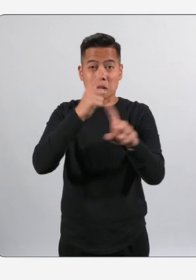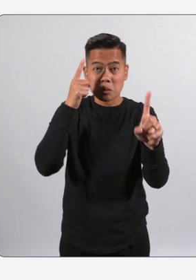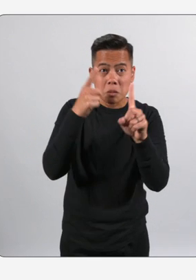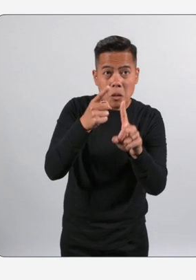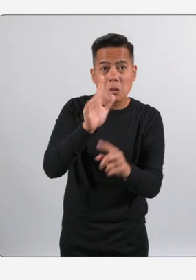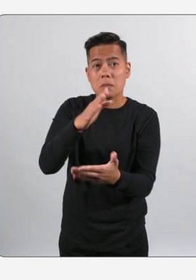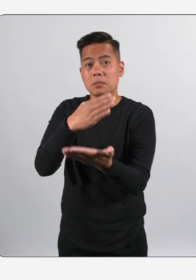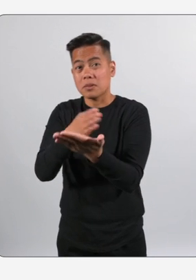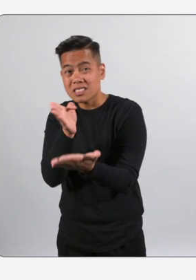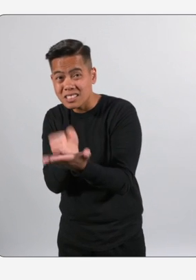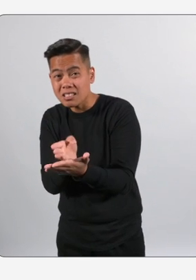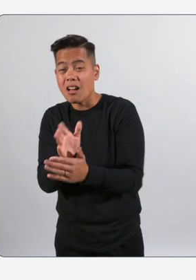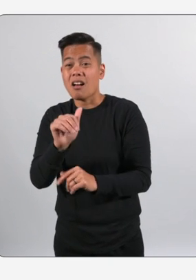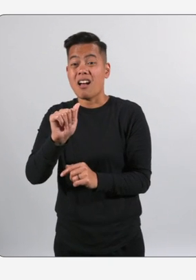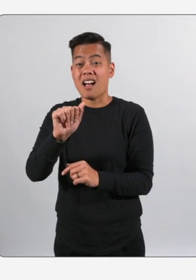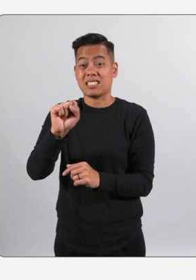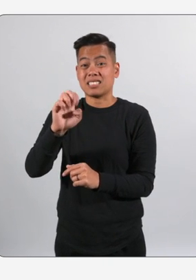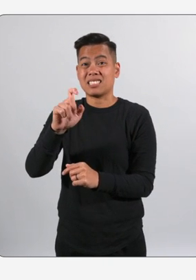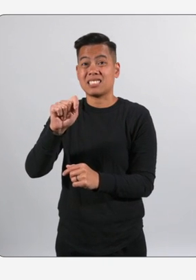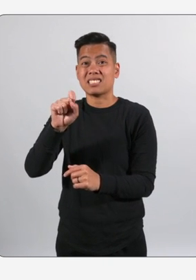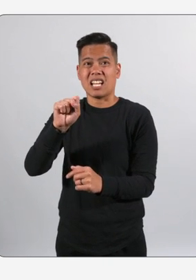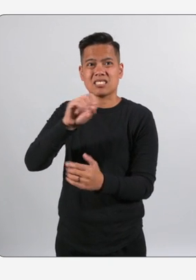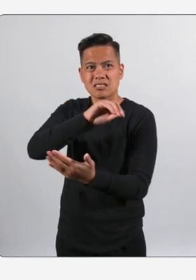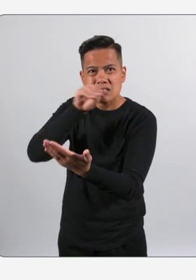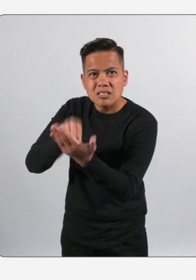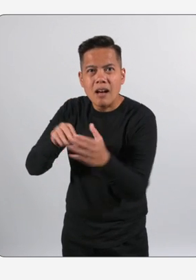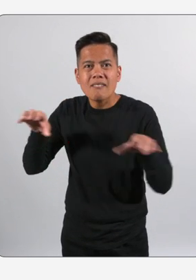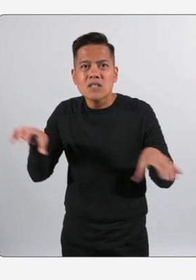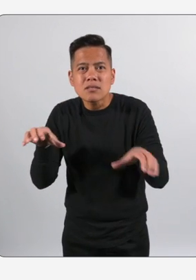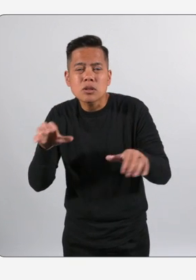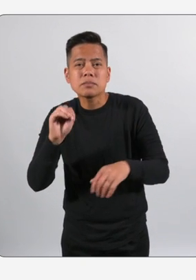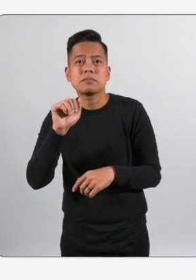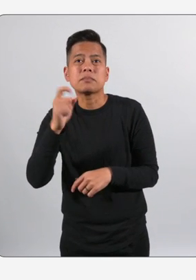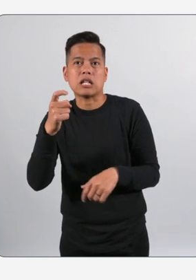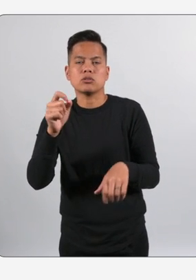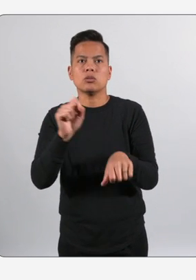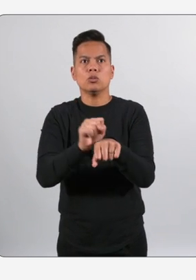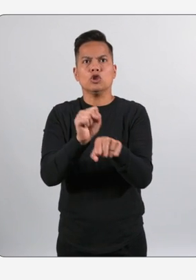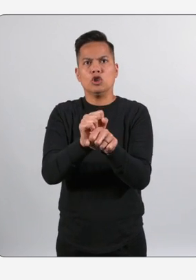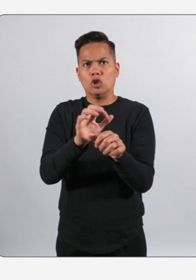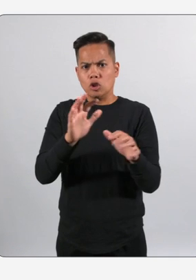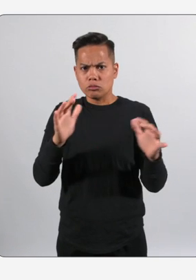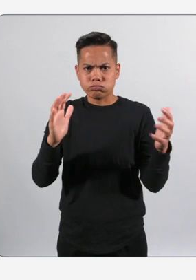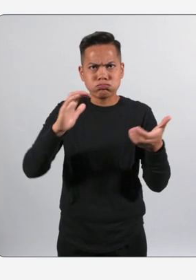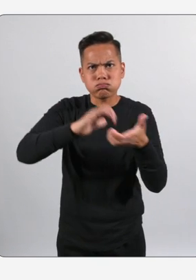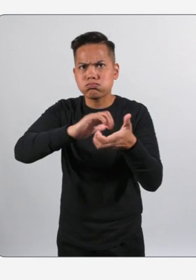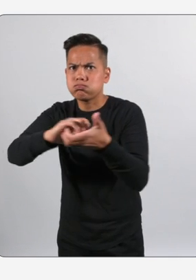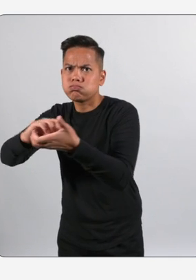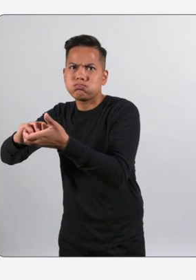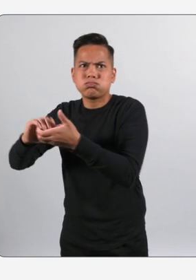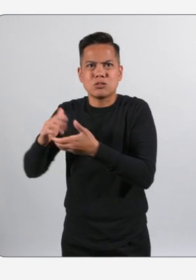And Performance Max works across all of our advertising surfaces to deliver the highest performing media campaign for you.